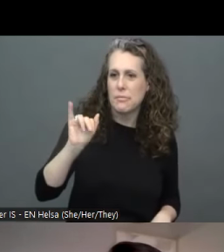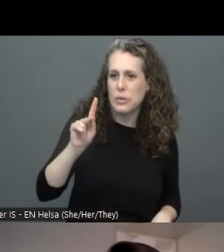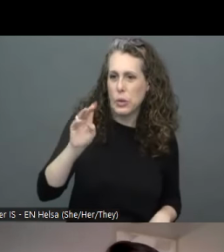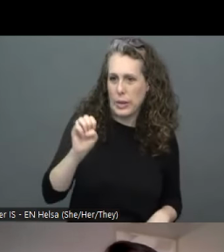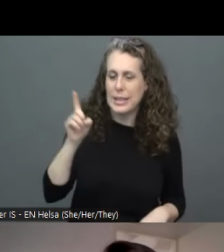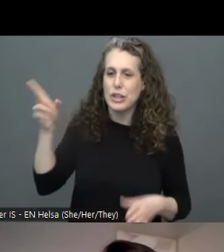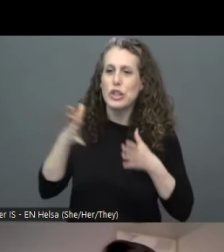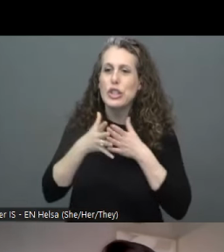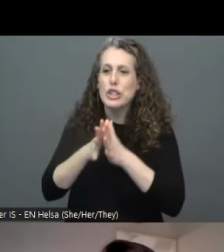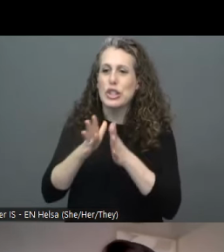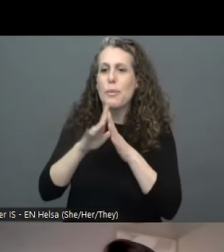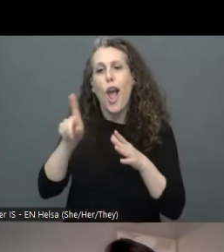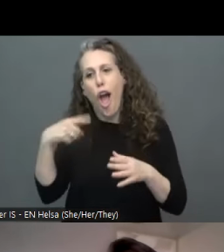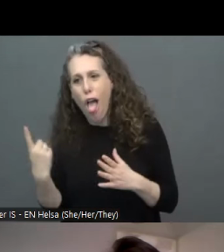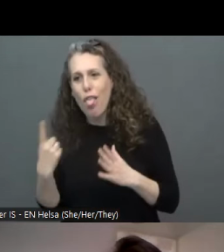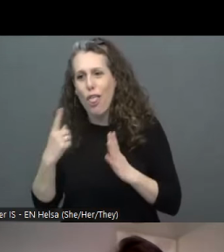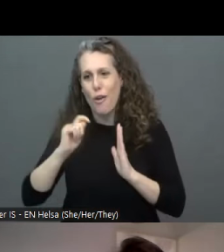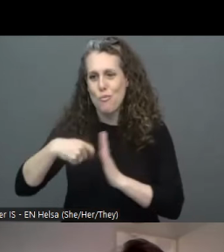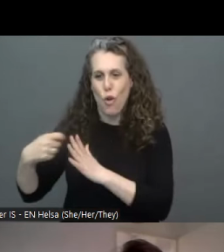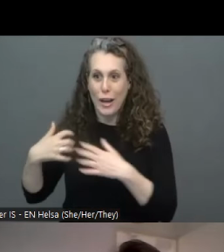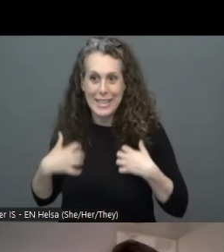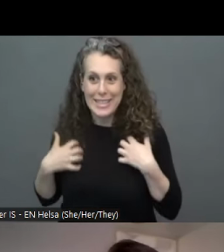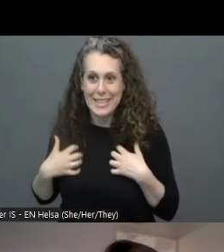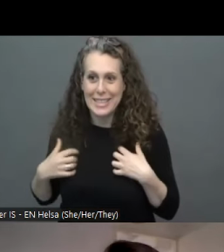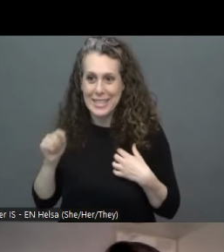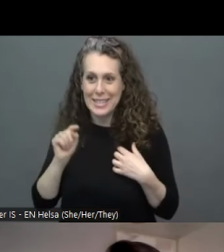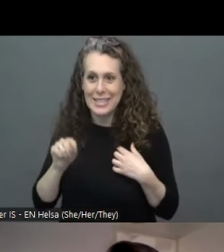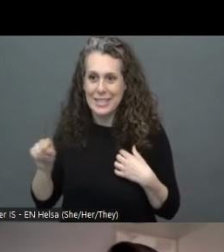been working on in Working Group 1, which is the call for good and common practices.